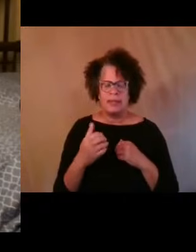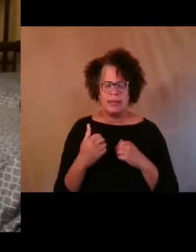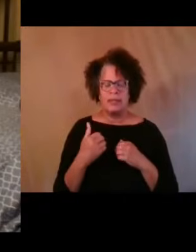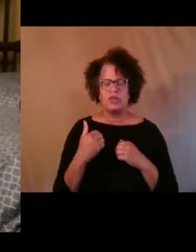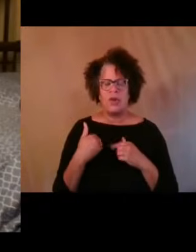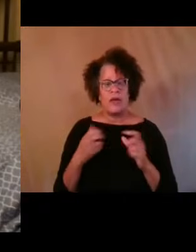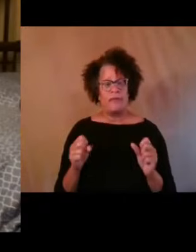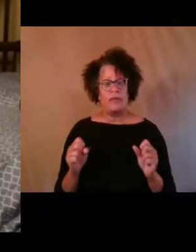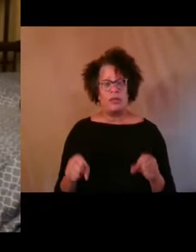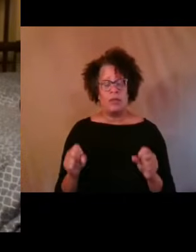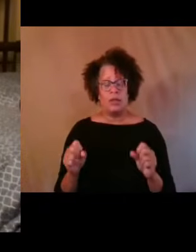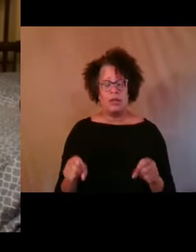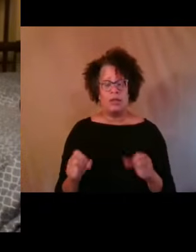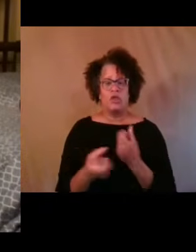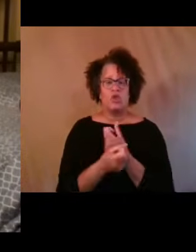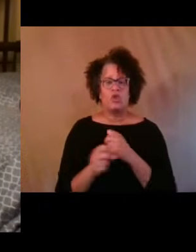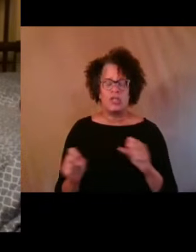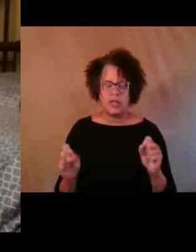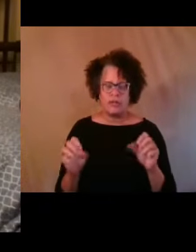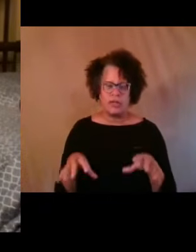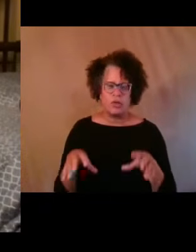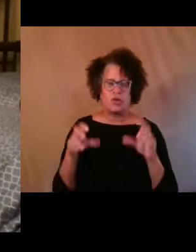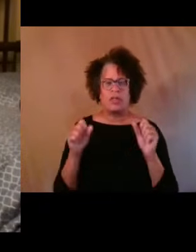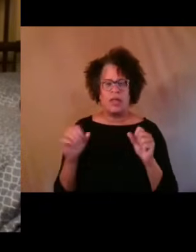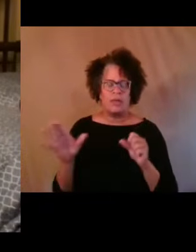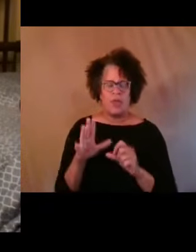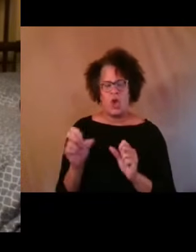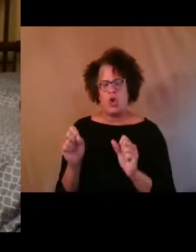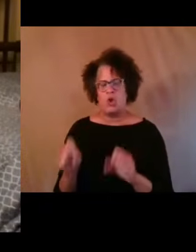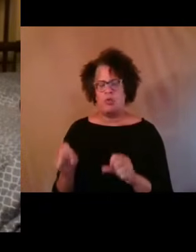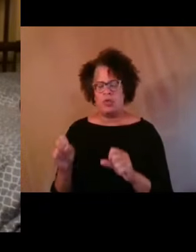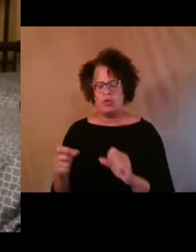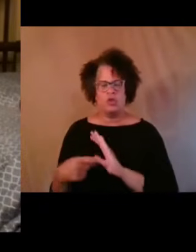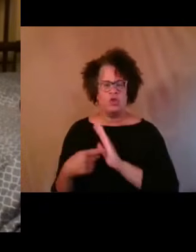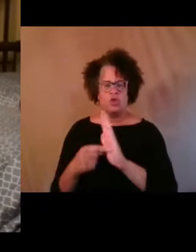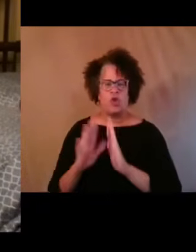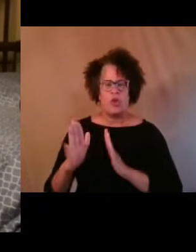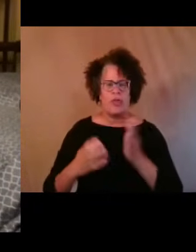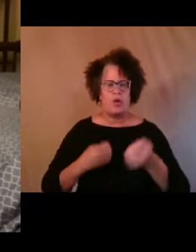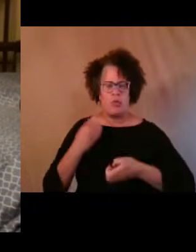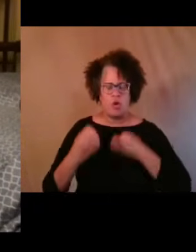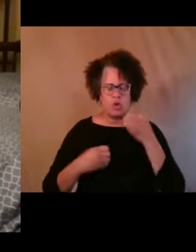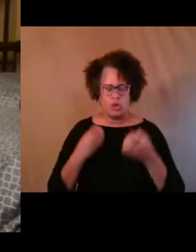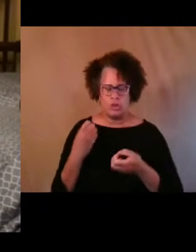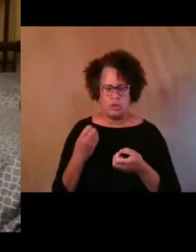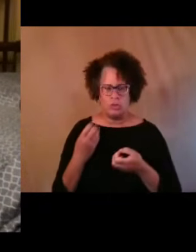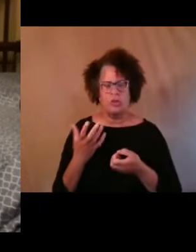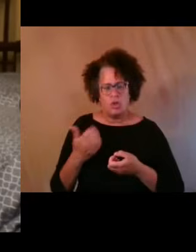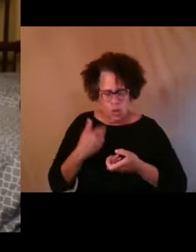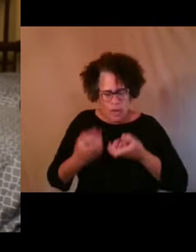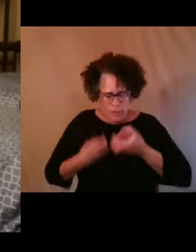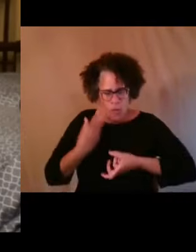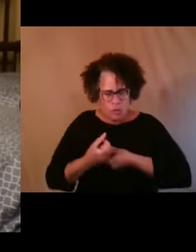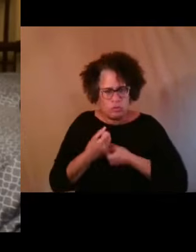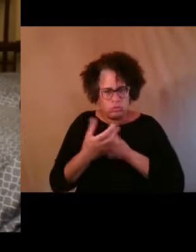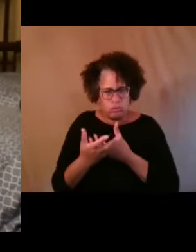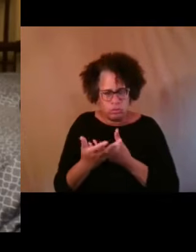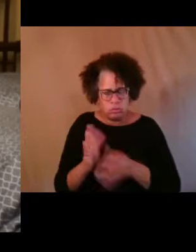to safely reclaim their ability to show their emotion and to have their emotions. Sometimes people who've experienced great trauma